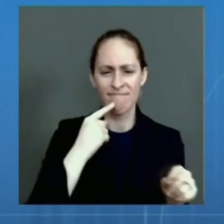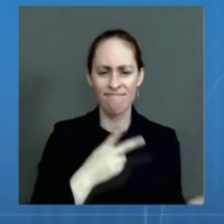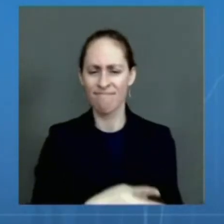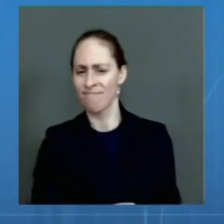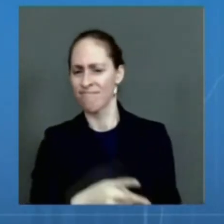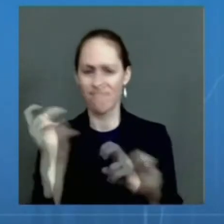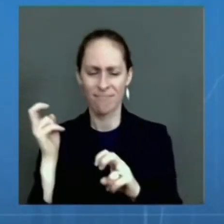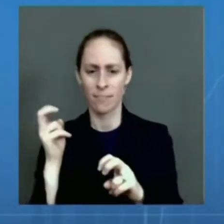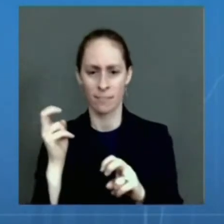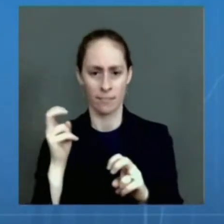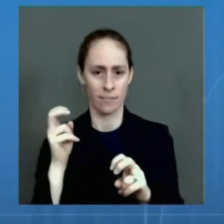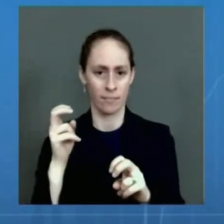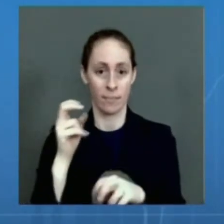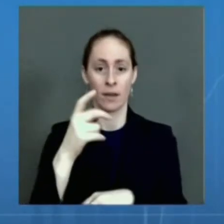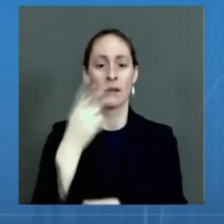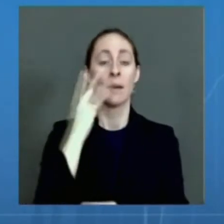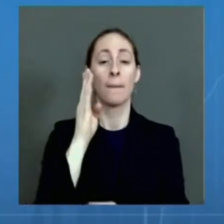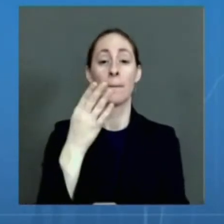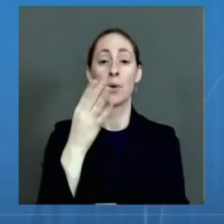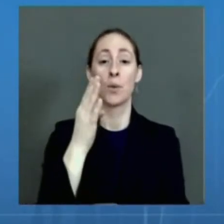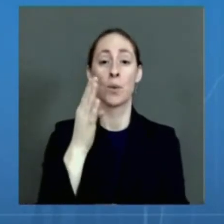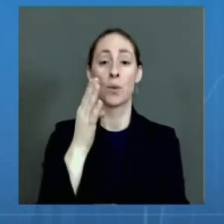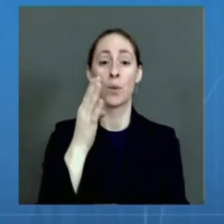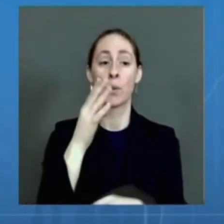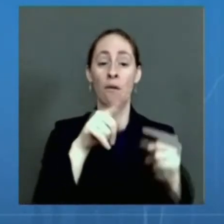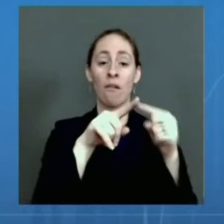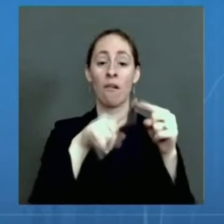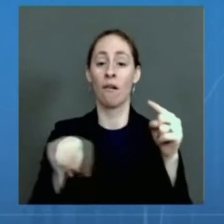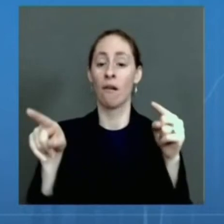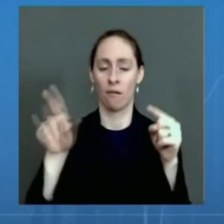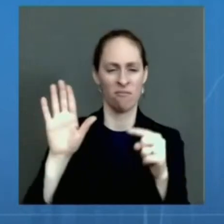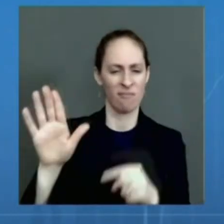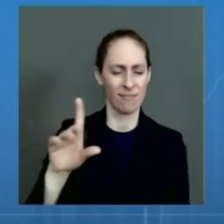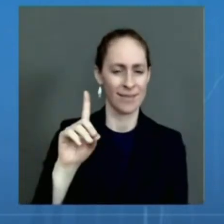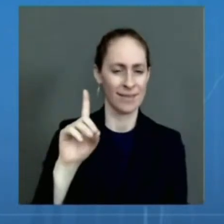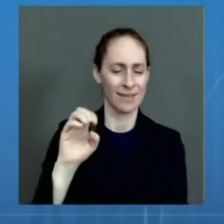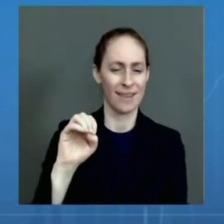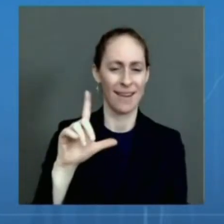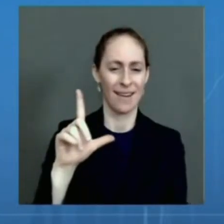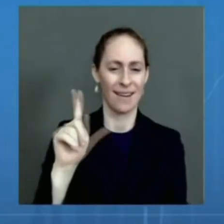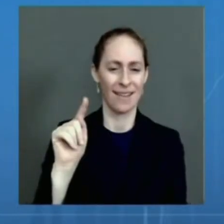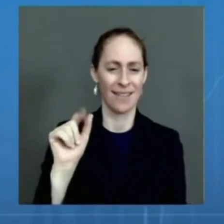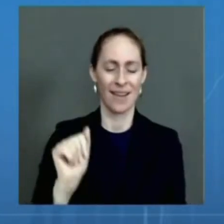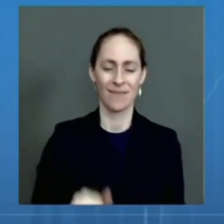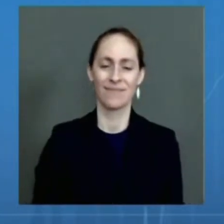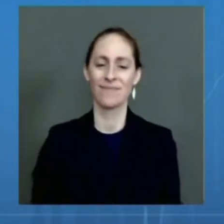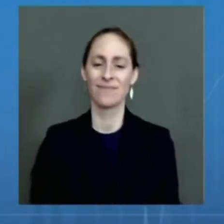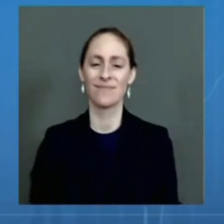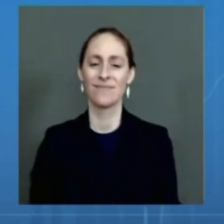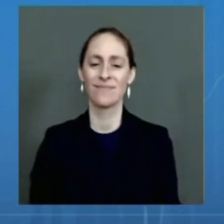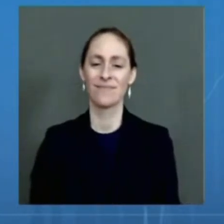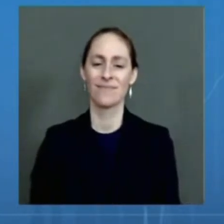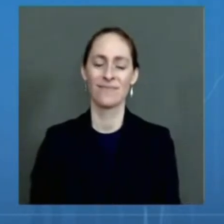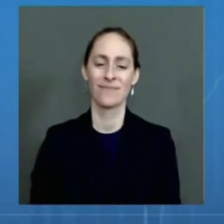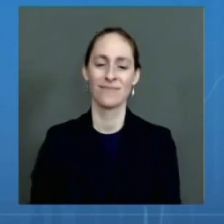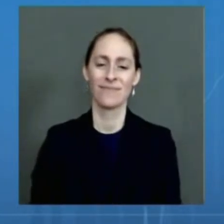LOOK AT DELTA IN THE BLUE BOXES AS YOU GO THE TIME SINCE THE